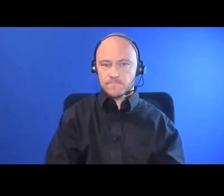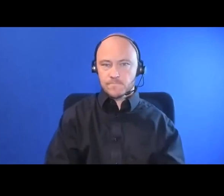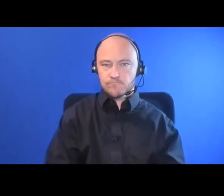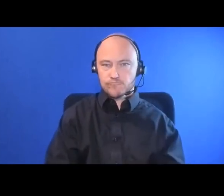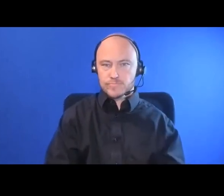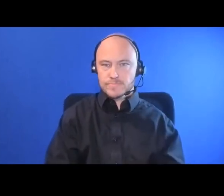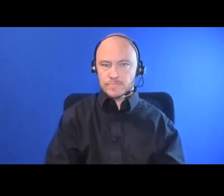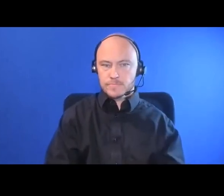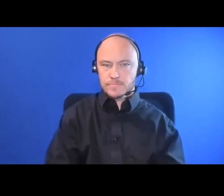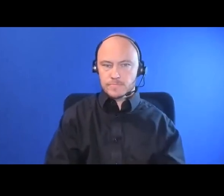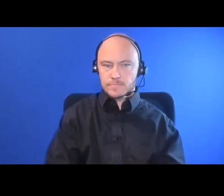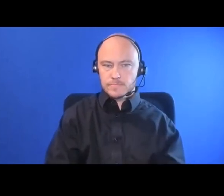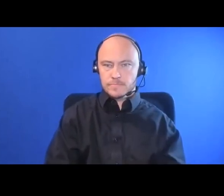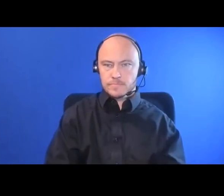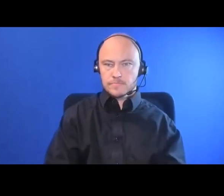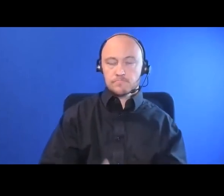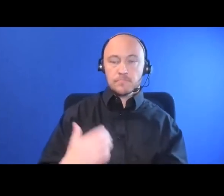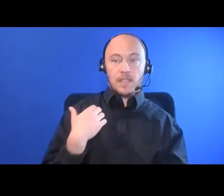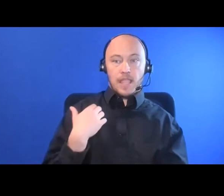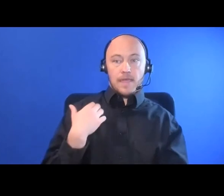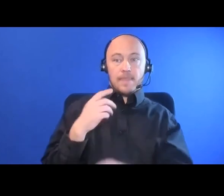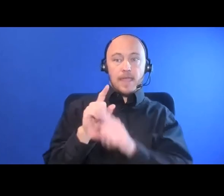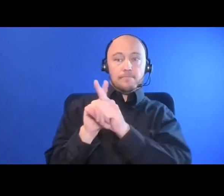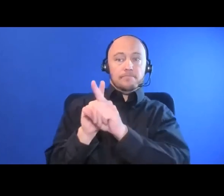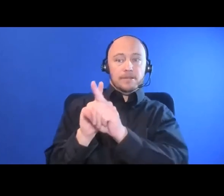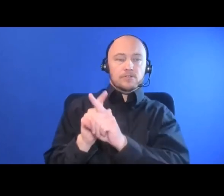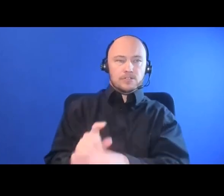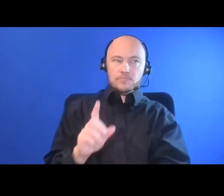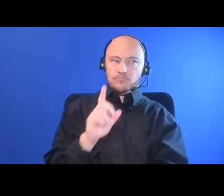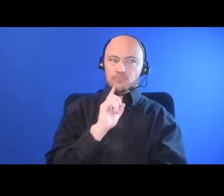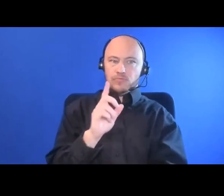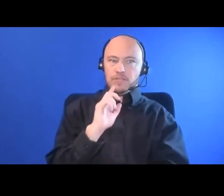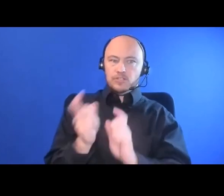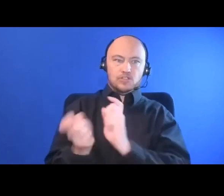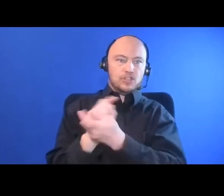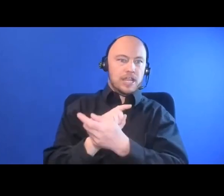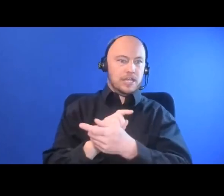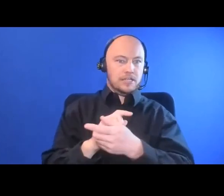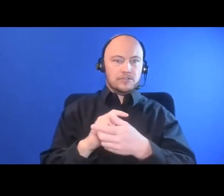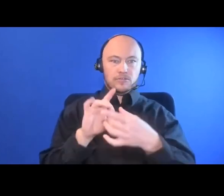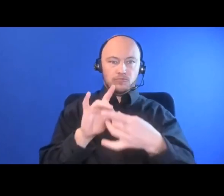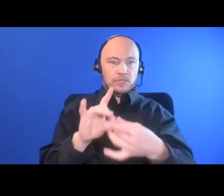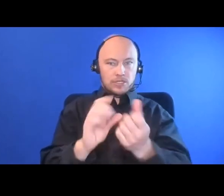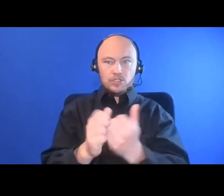The mentorship really changed my whole relationship with AWP,